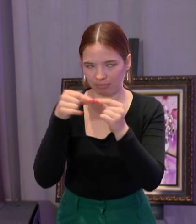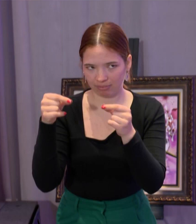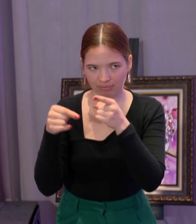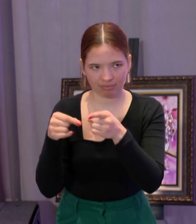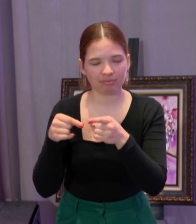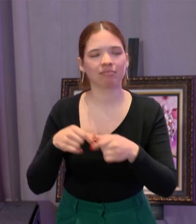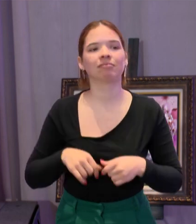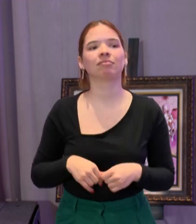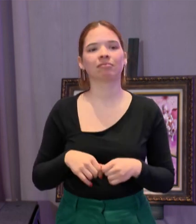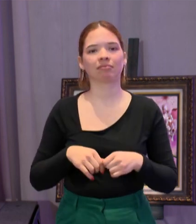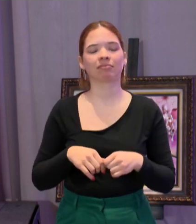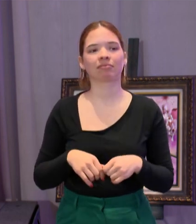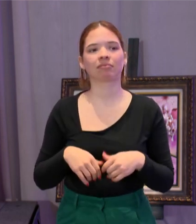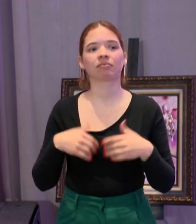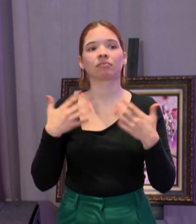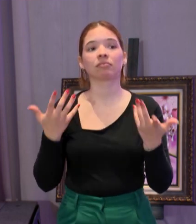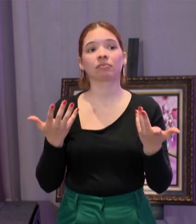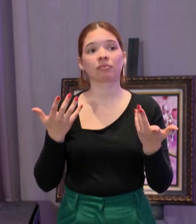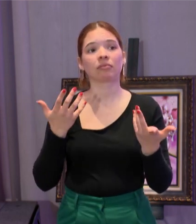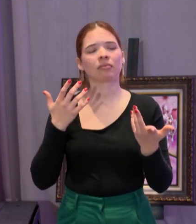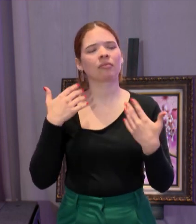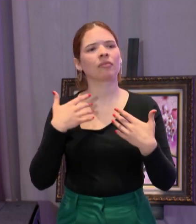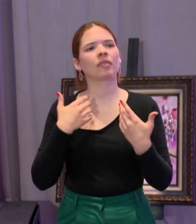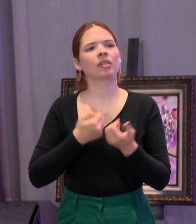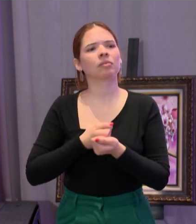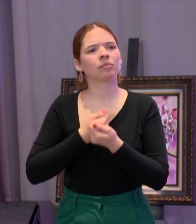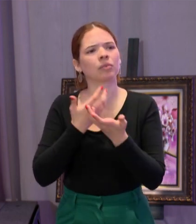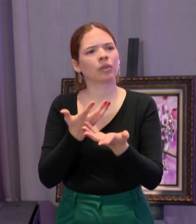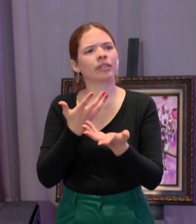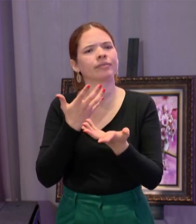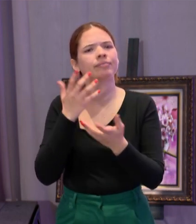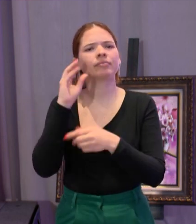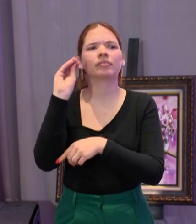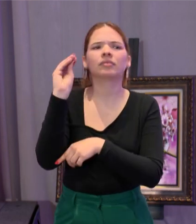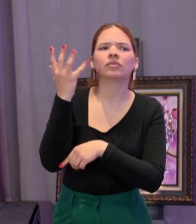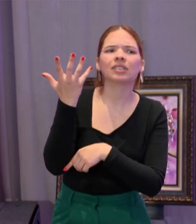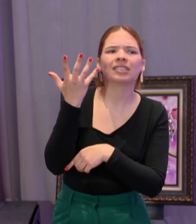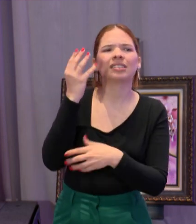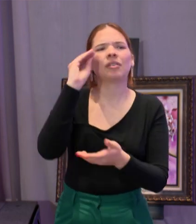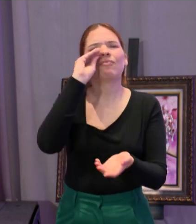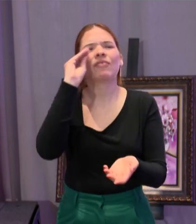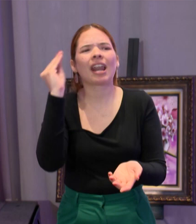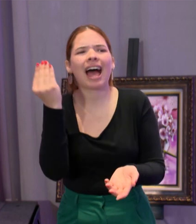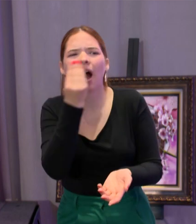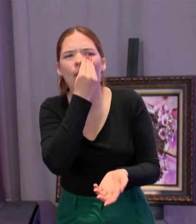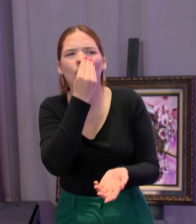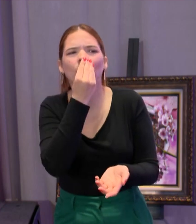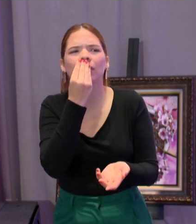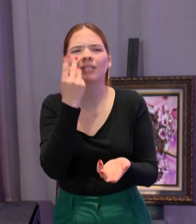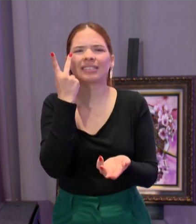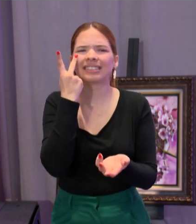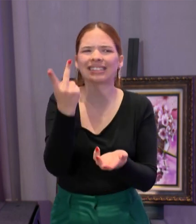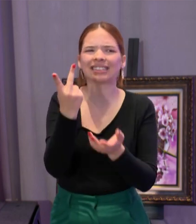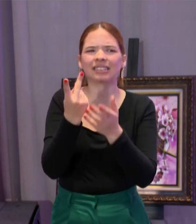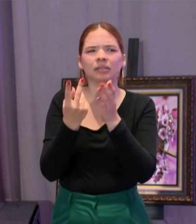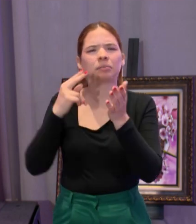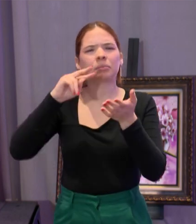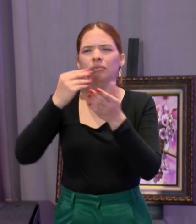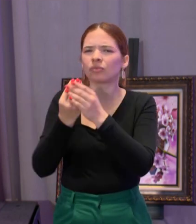REFERENCE TO HANA A FLOWER IS ABOUT SAKURA. THE RITE OF SPRING IS ABOUT